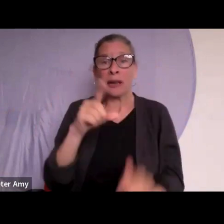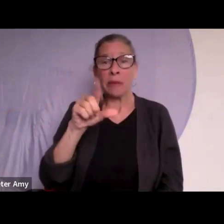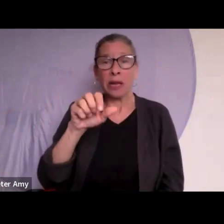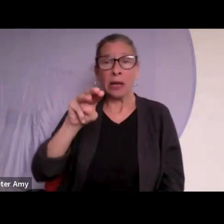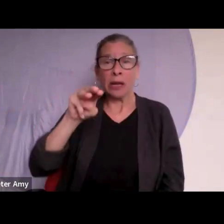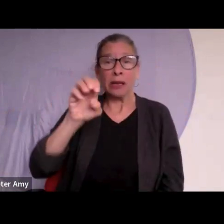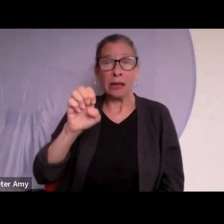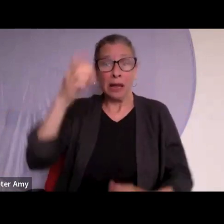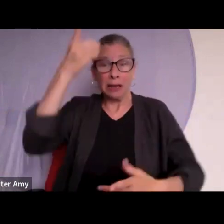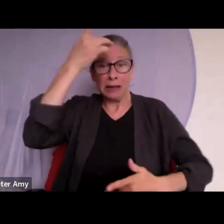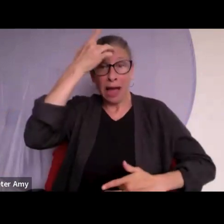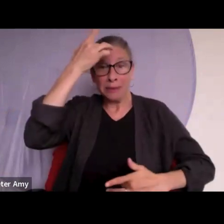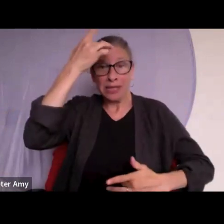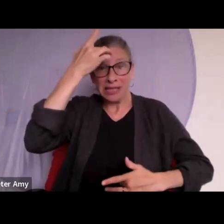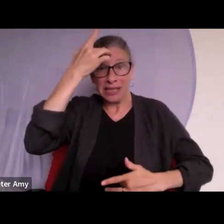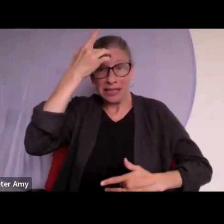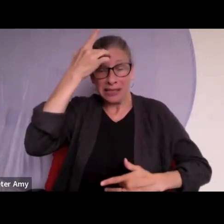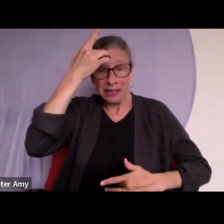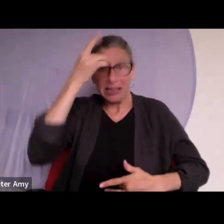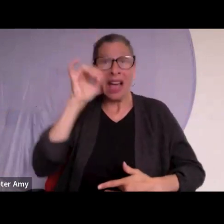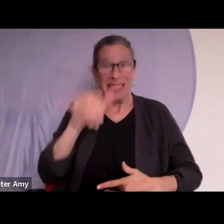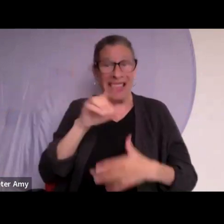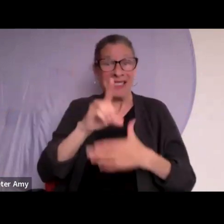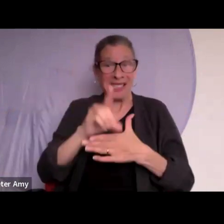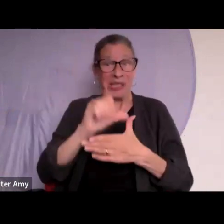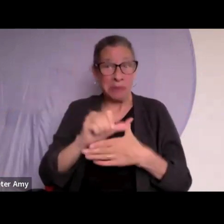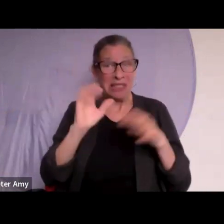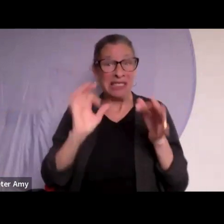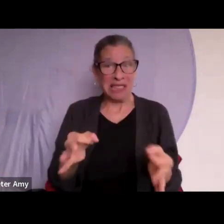definitely not getting the right kind of attention. Definitely